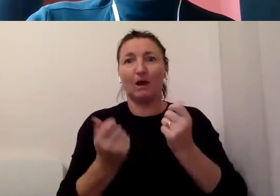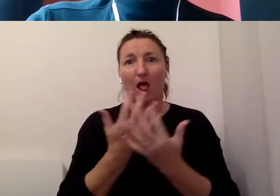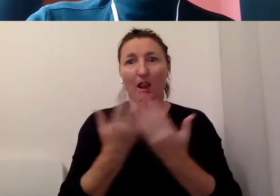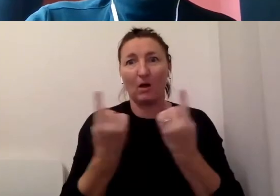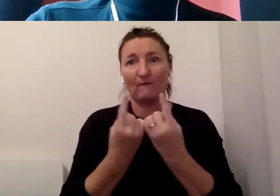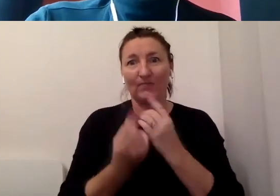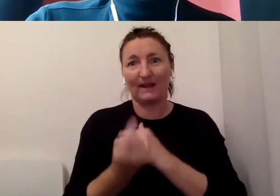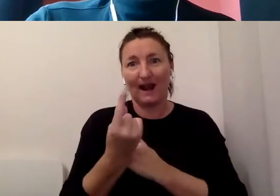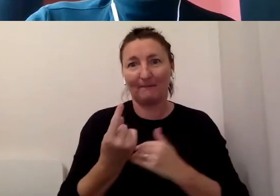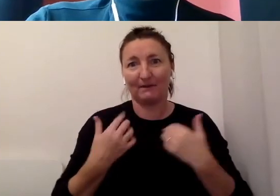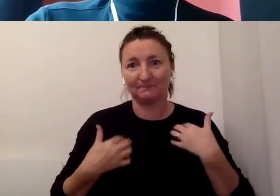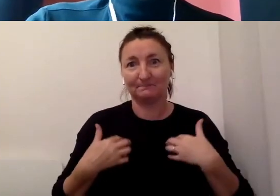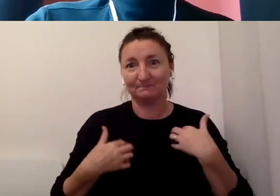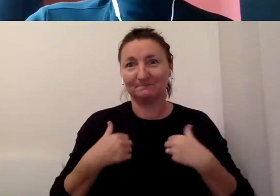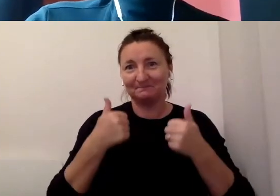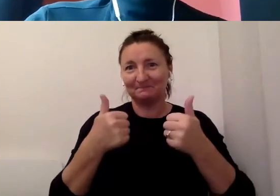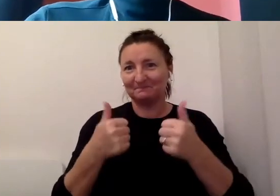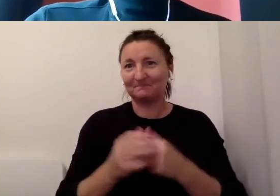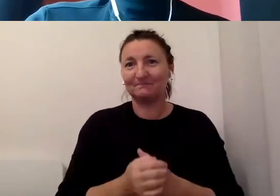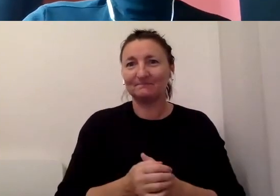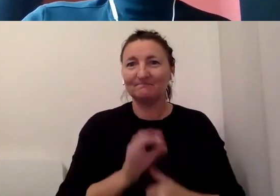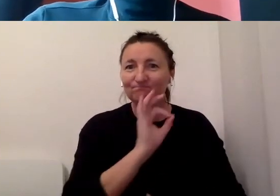happen and it's really really good. Alex: Fantastic! Joy, do you want